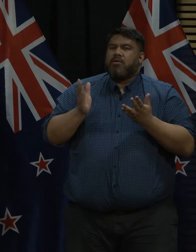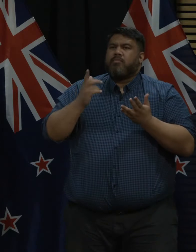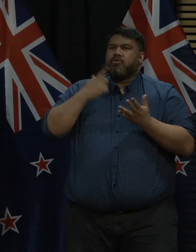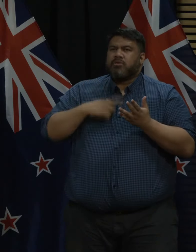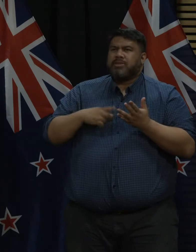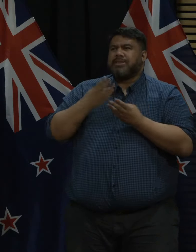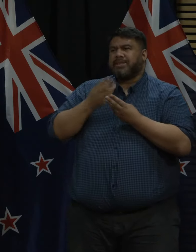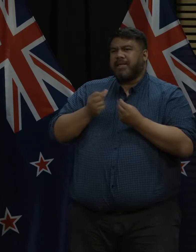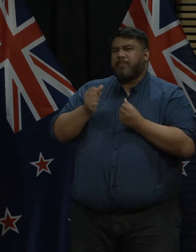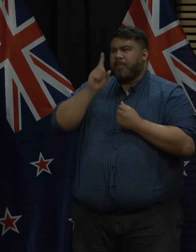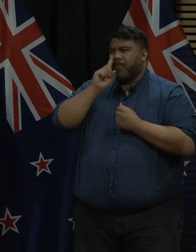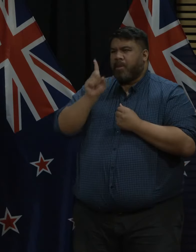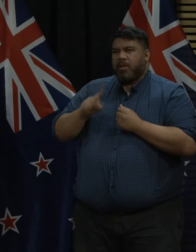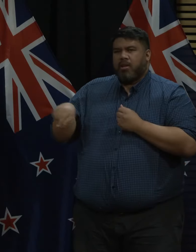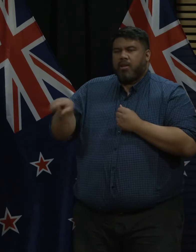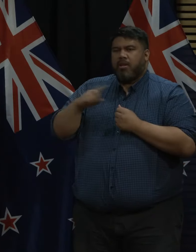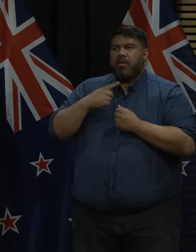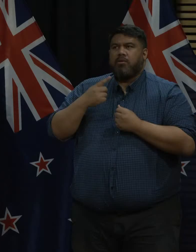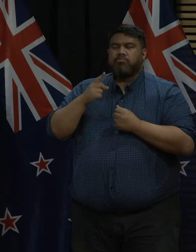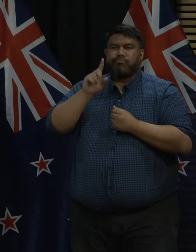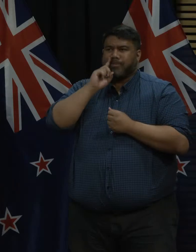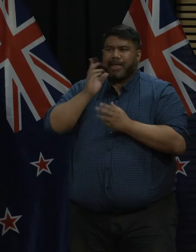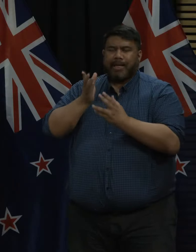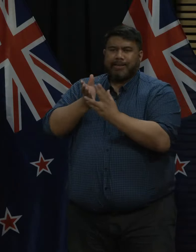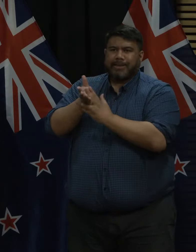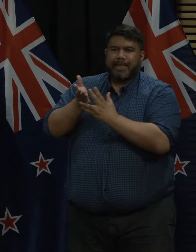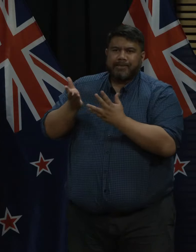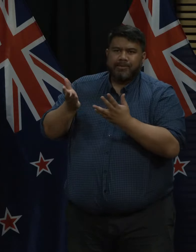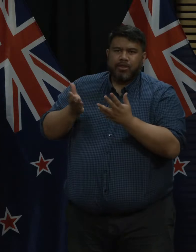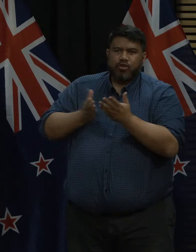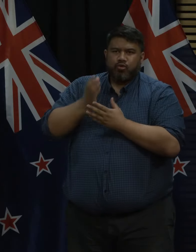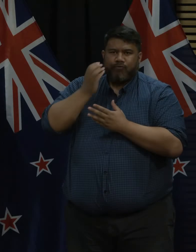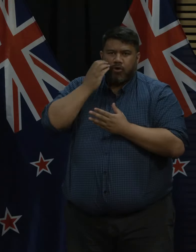for easily accessible ways for someone who might not have